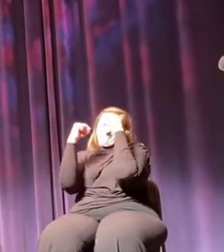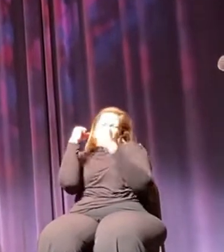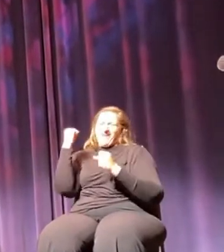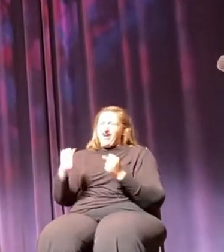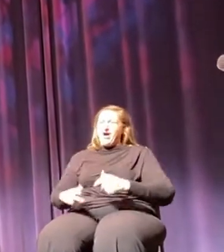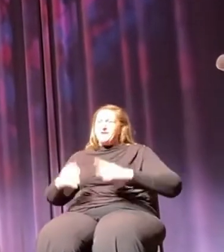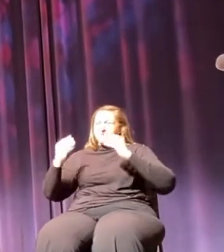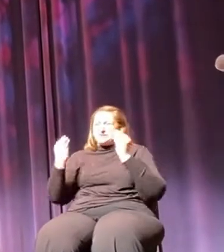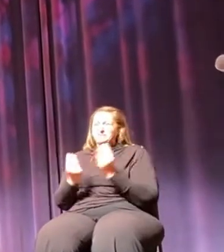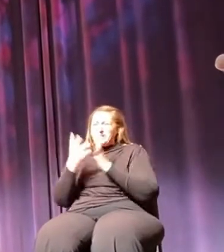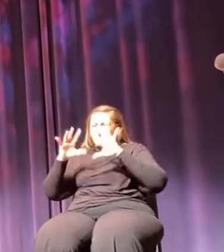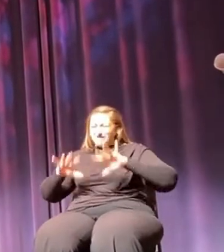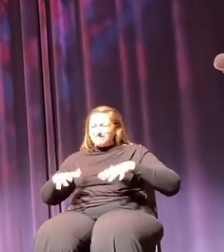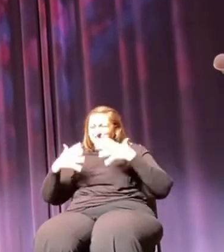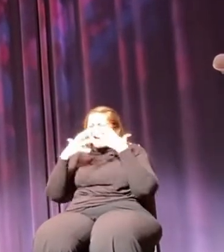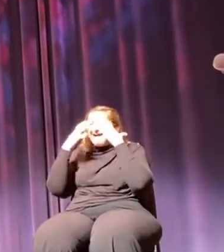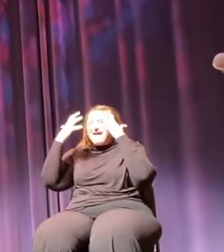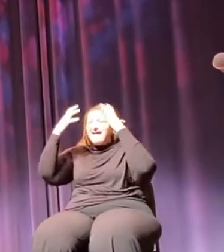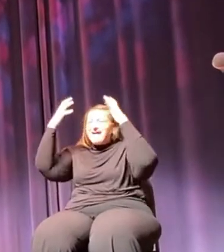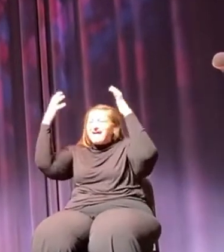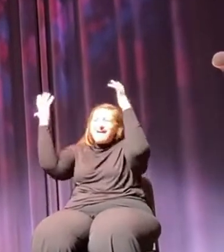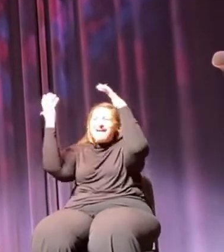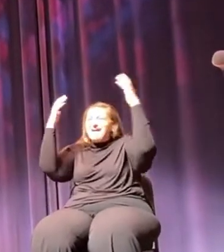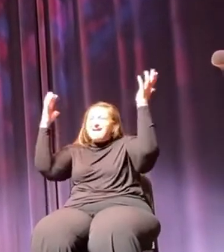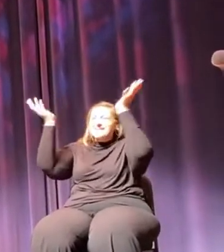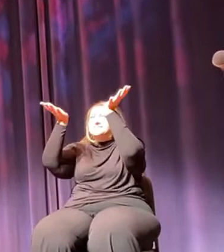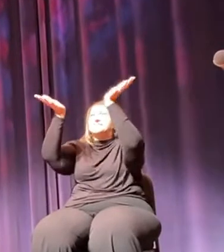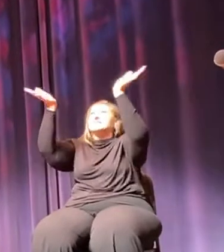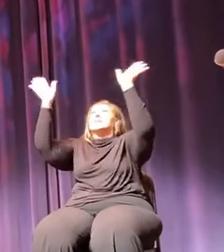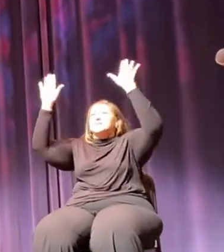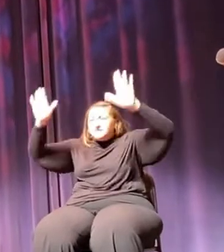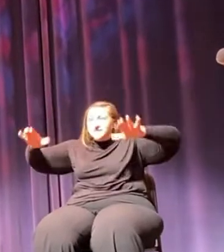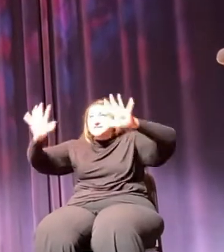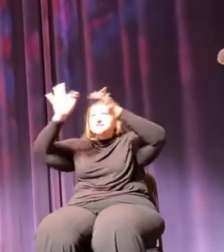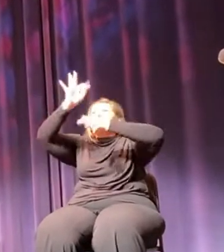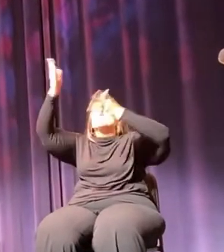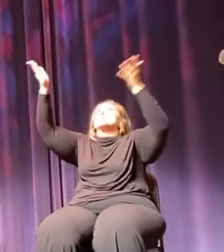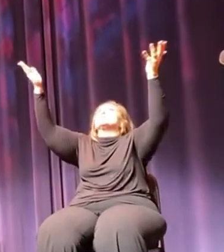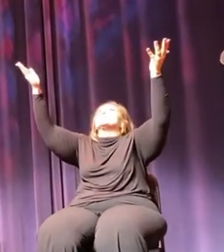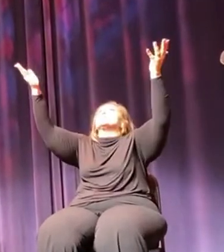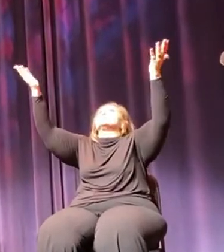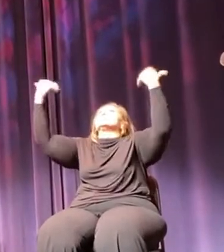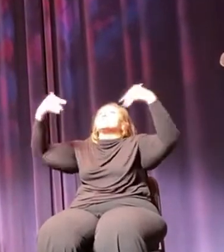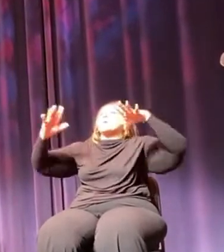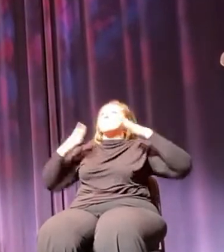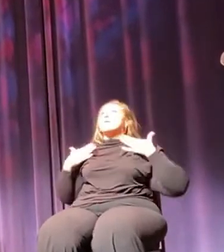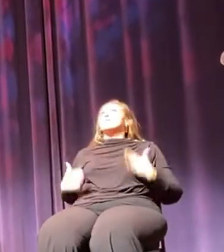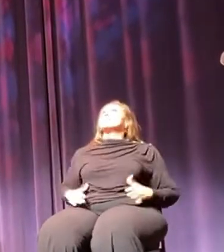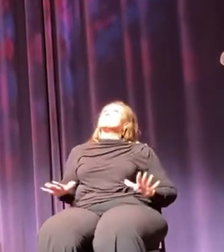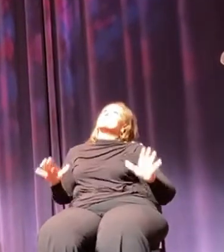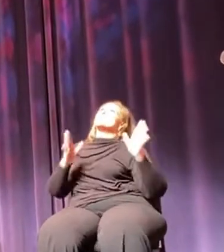sprouted facts wide like tree trunks bowed to the spirits and said, may the way we move our bodies honor your name,